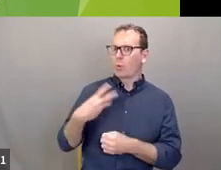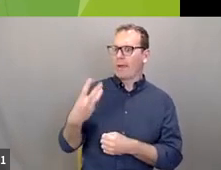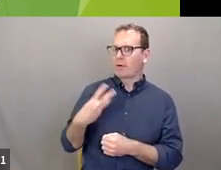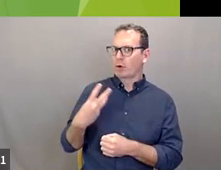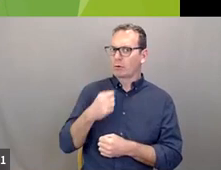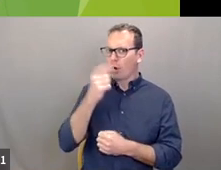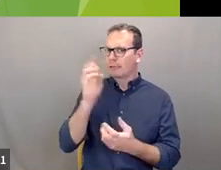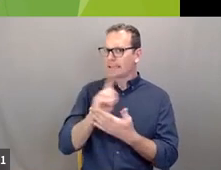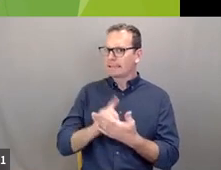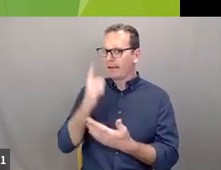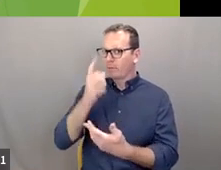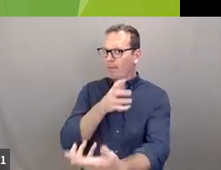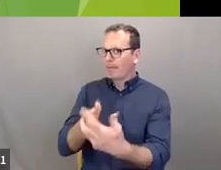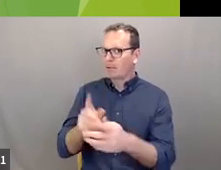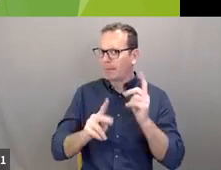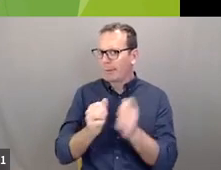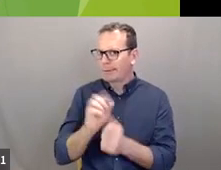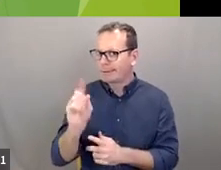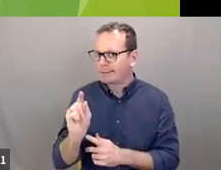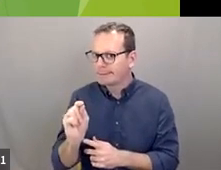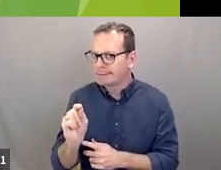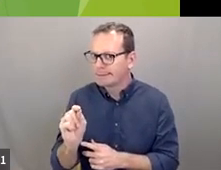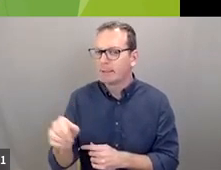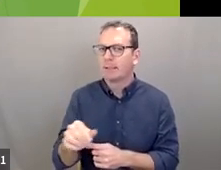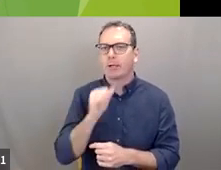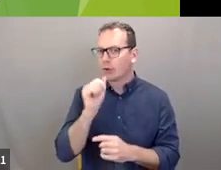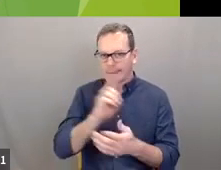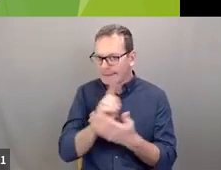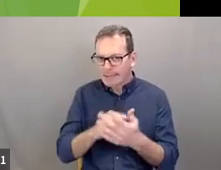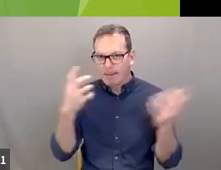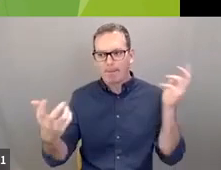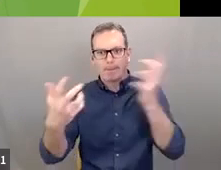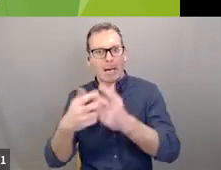based program which means it was not originally designed to be a program to help people getting